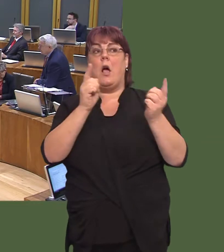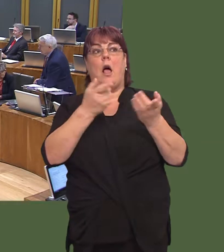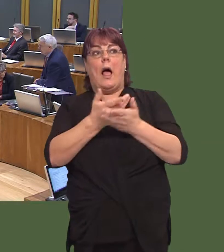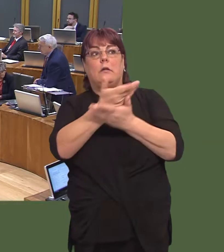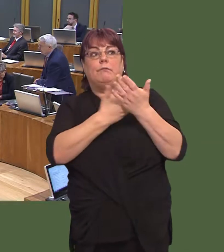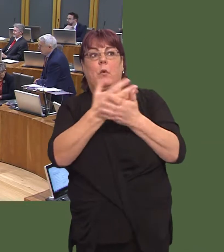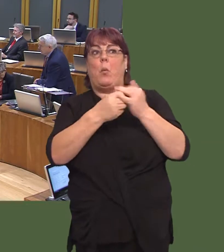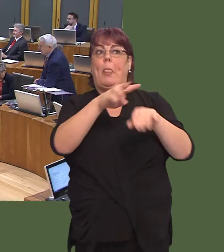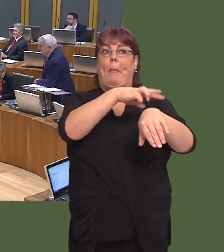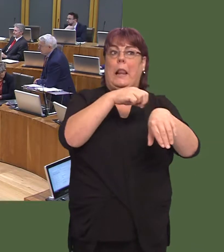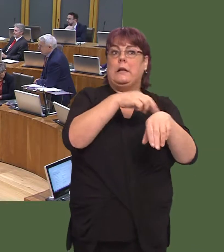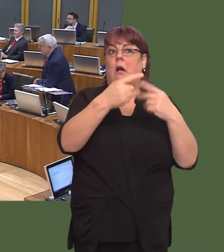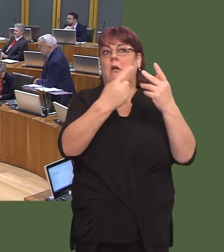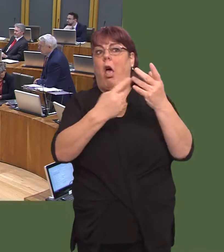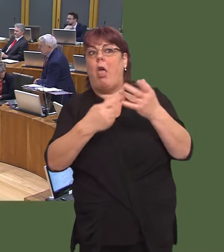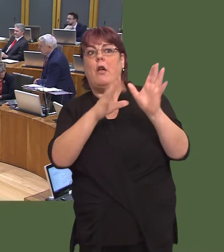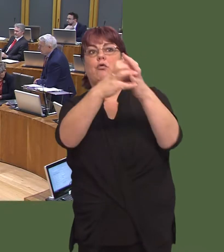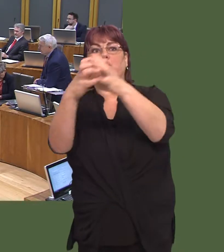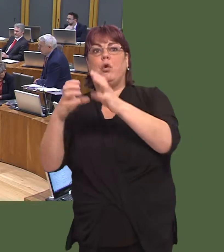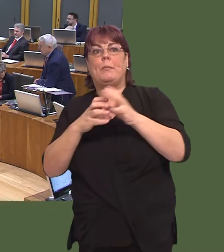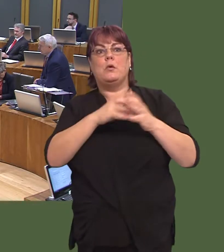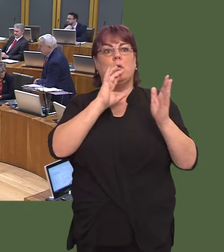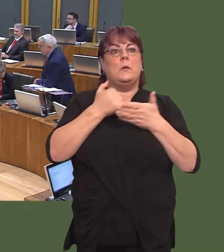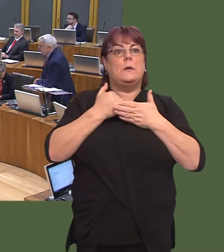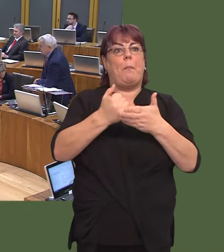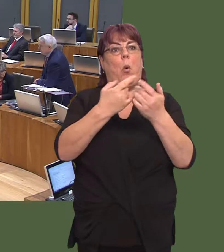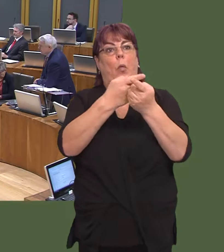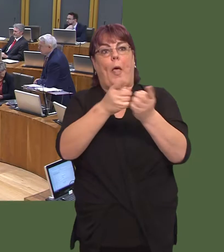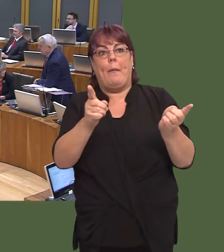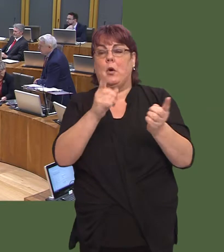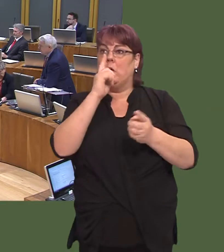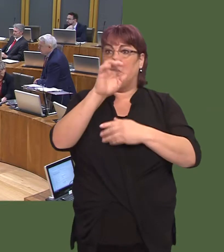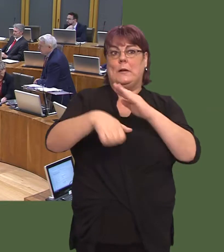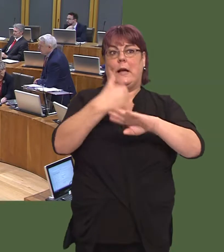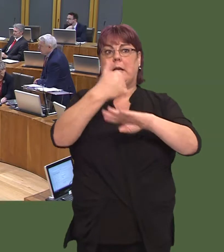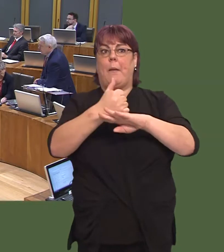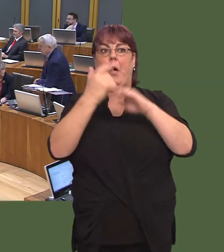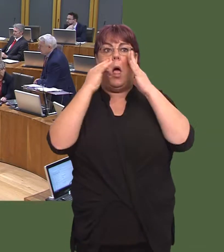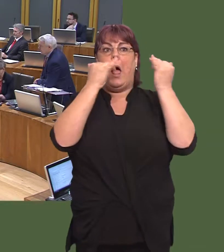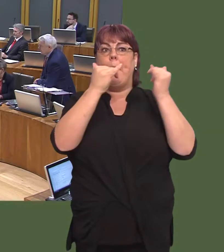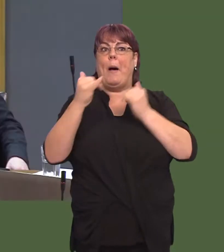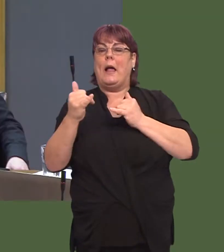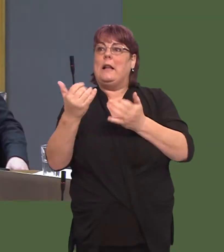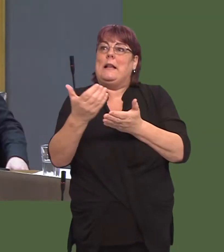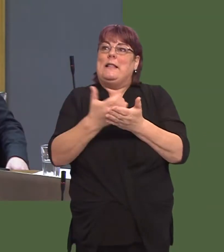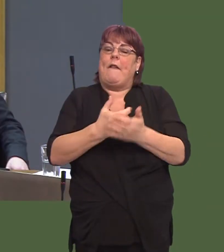they need to enable a suitably located pilot safe injecting facility, which would reduce